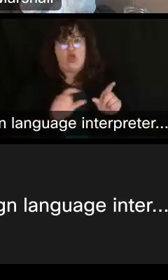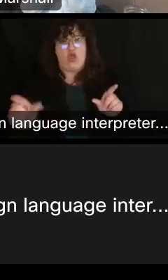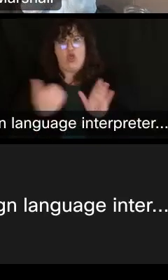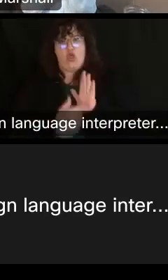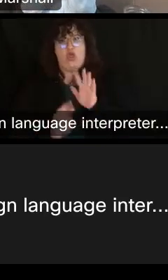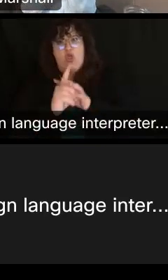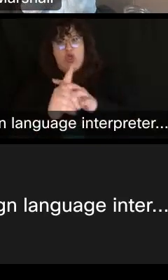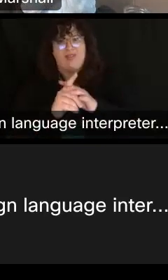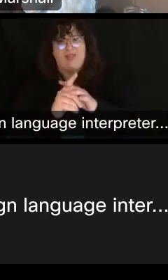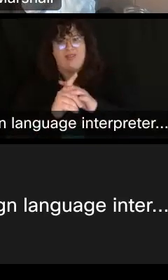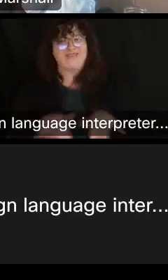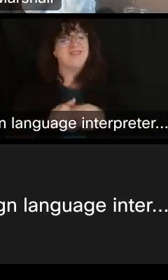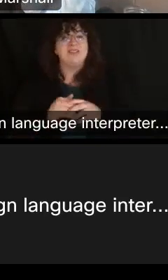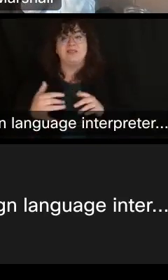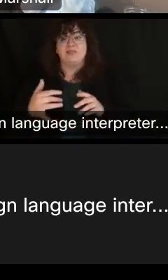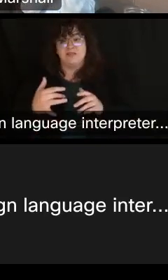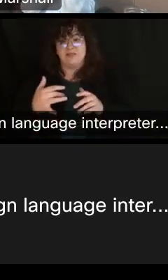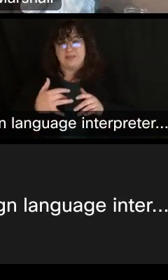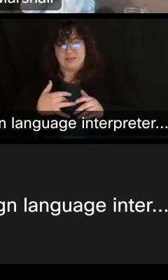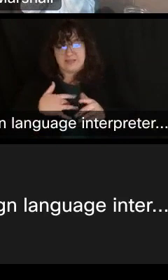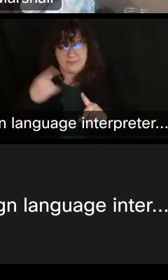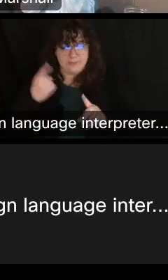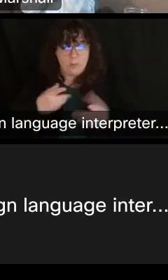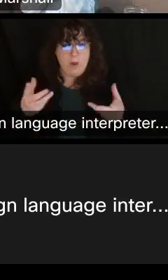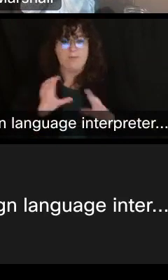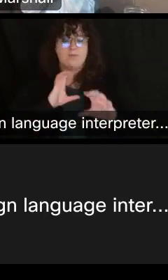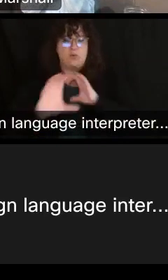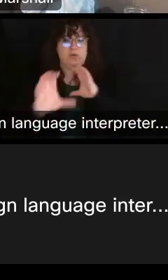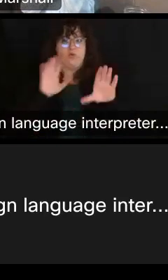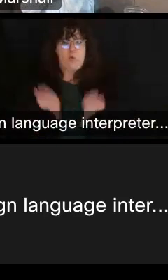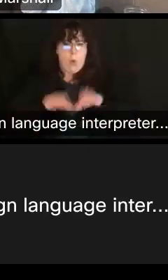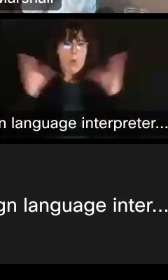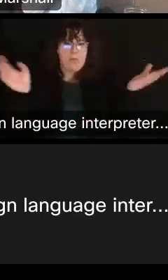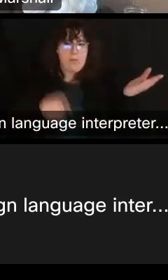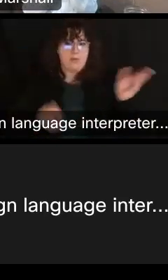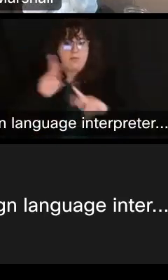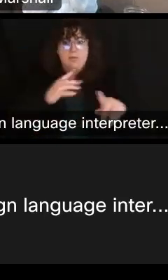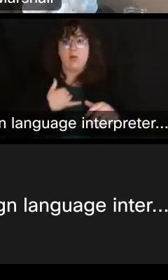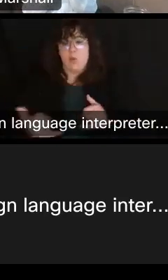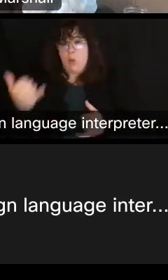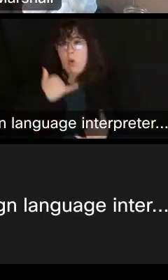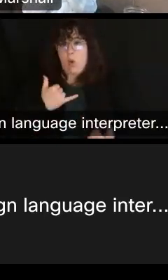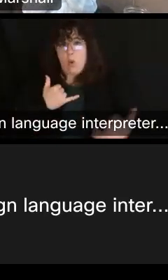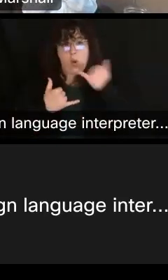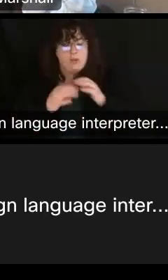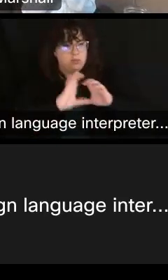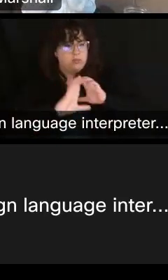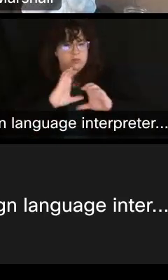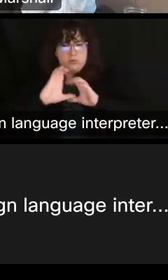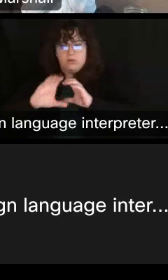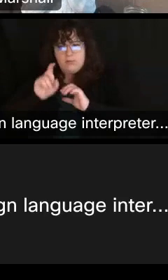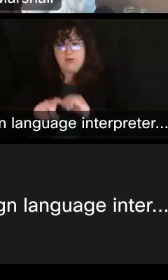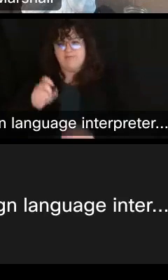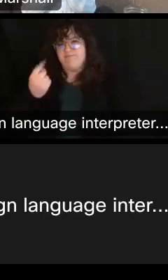about is let's communicate, and I do say that when people call in DHS does not have a specific policy